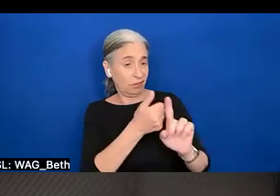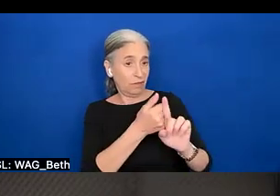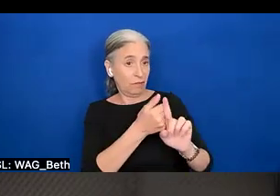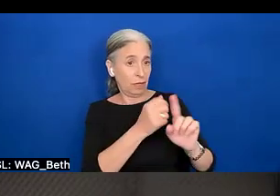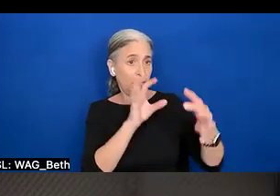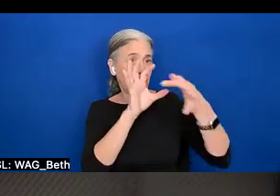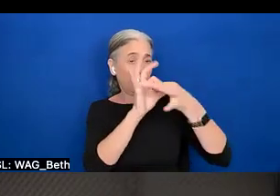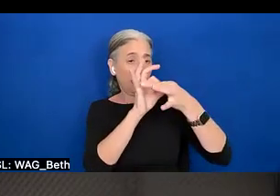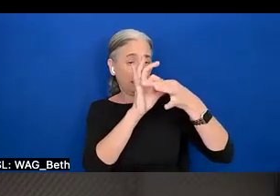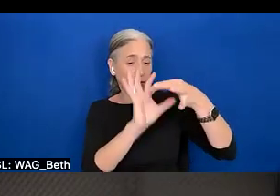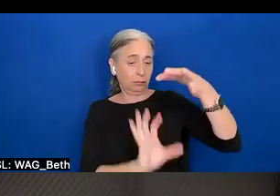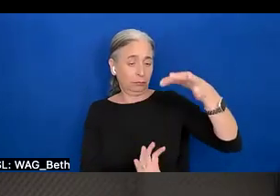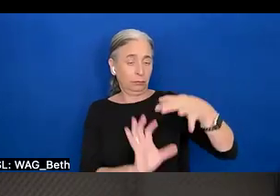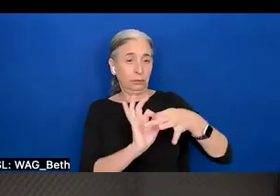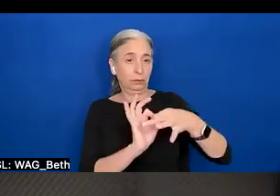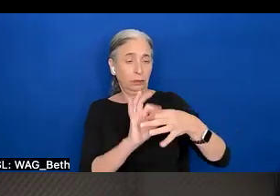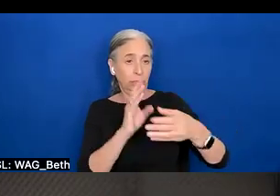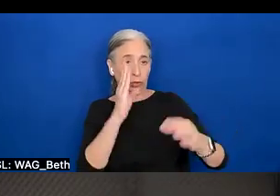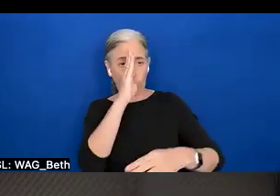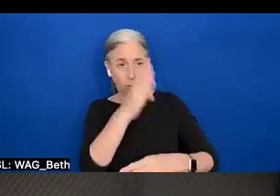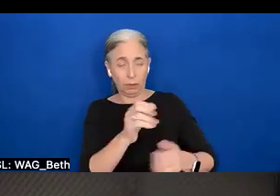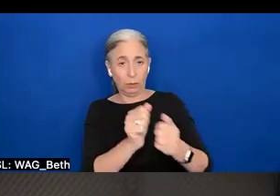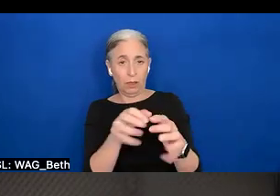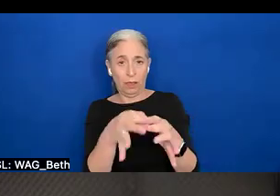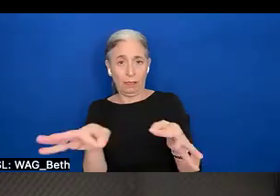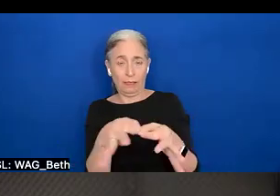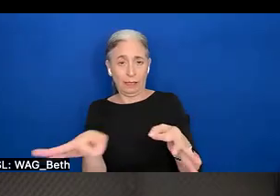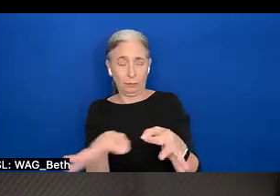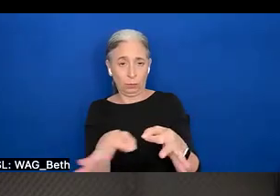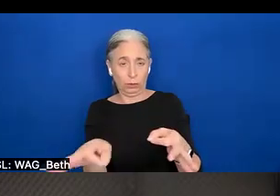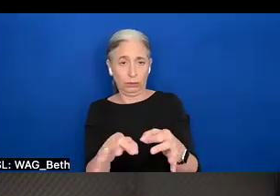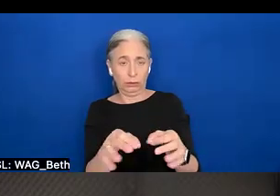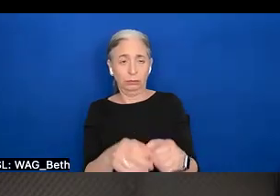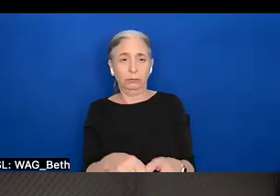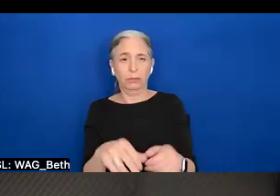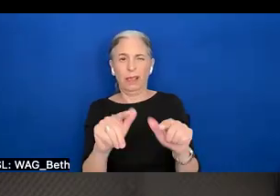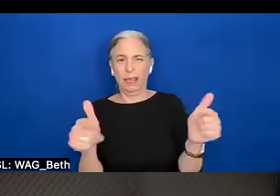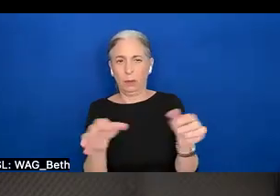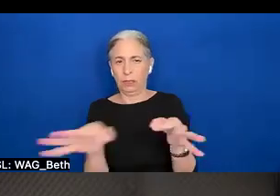to make the paragraph connect directly with language units, with language sentences.